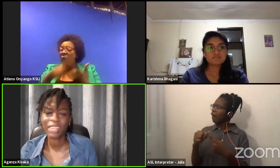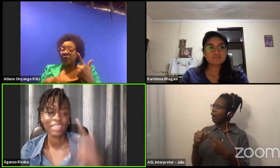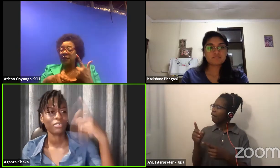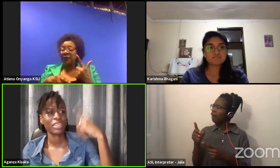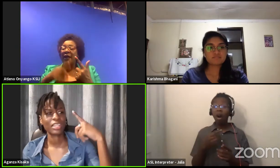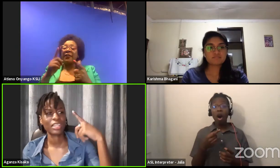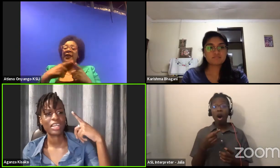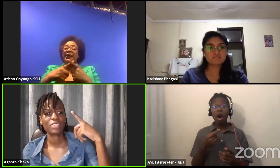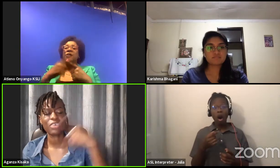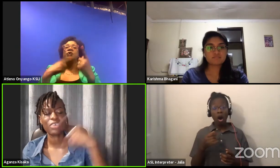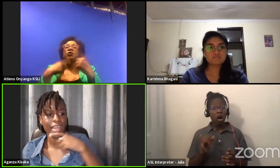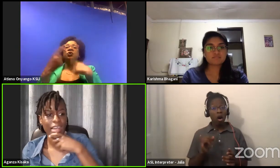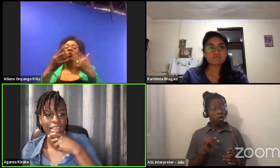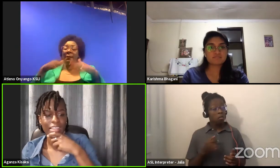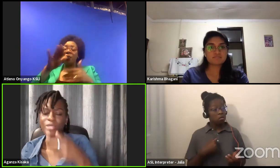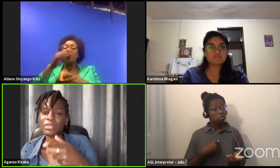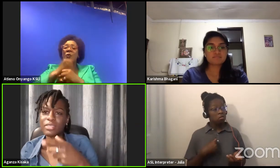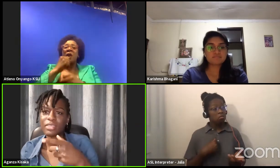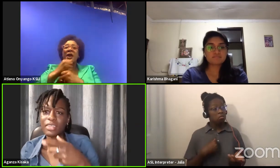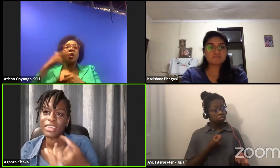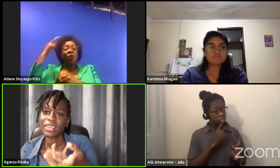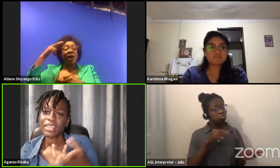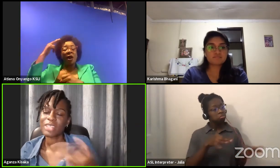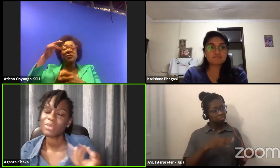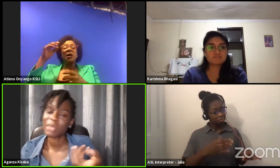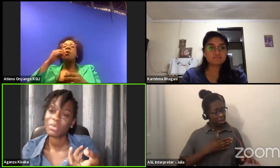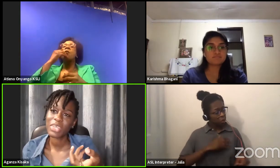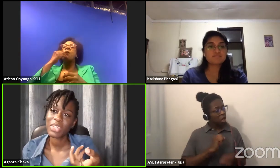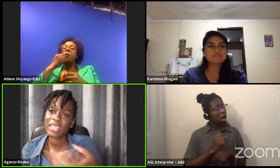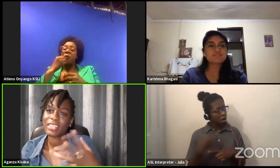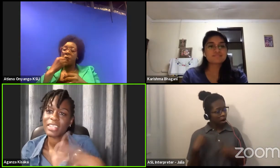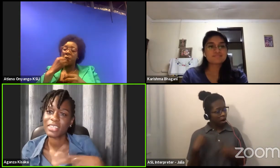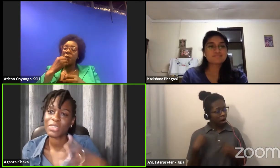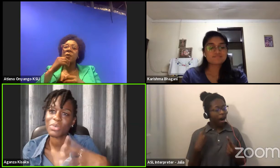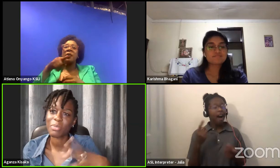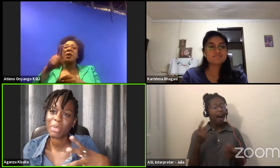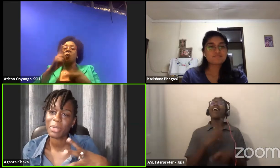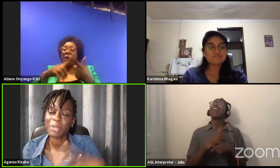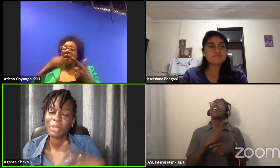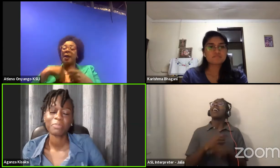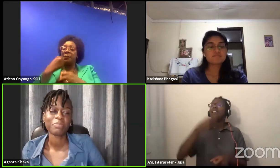and then you realize, "Oh yeah, that's why I'm doing it and then you remember..."